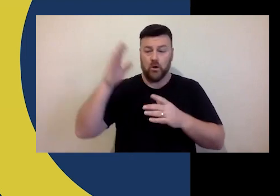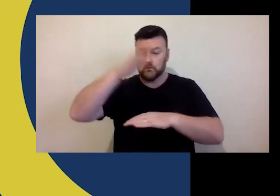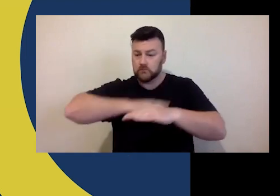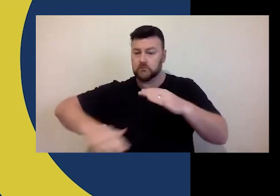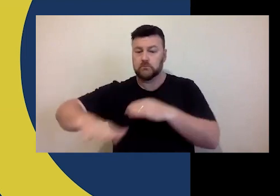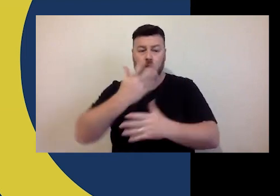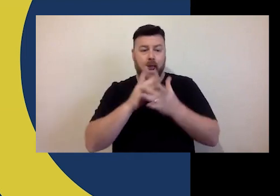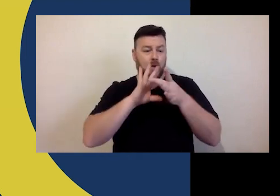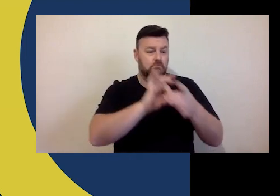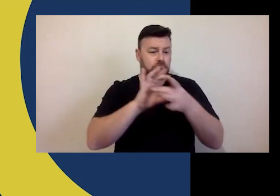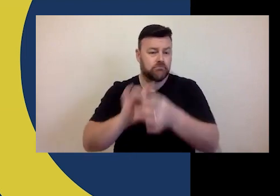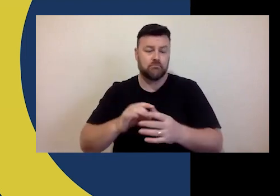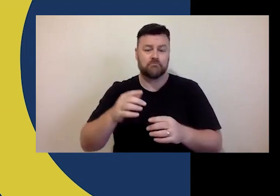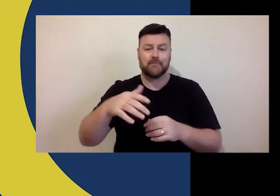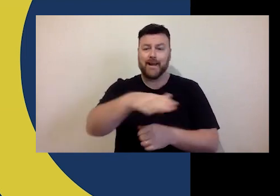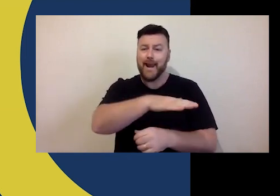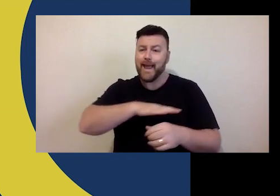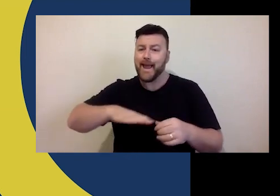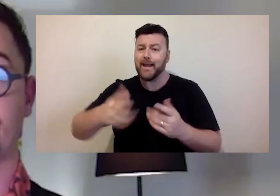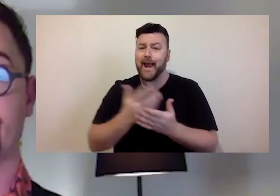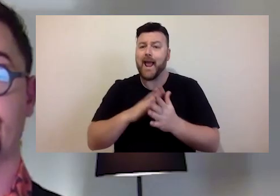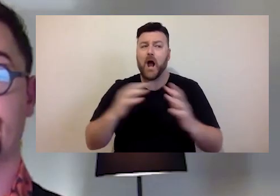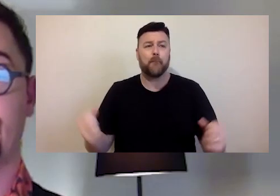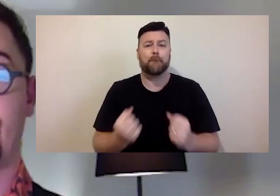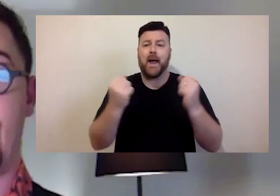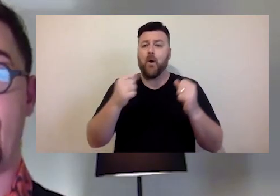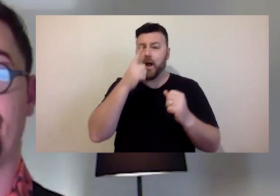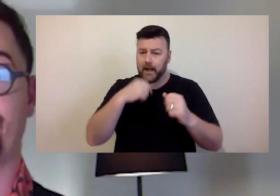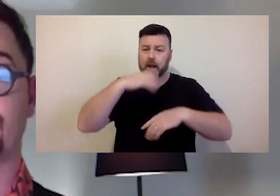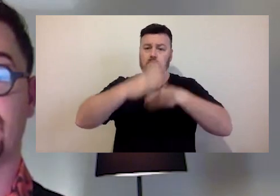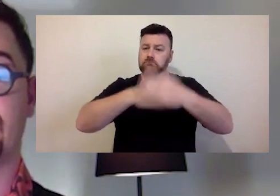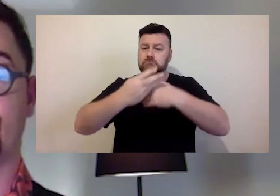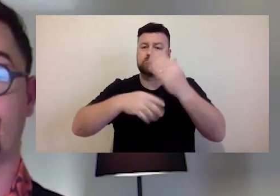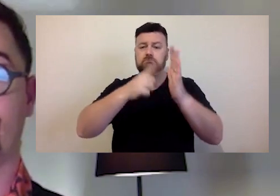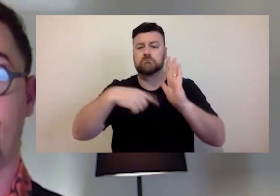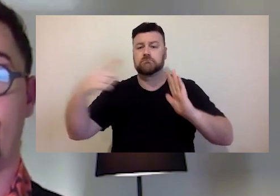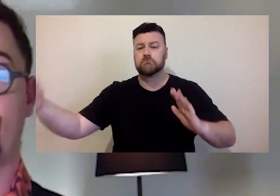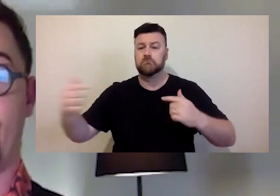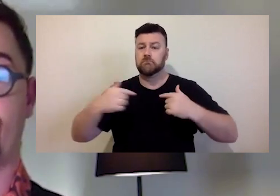boundless power of time immortal. Our peoples continue with our